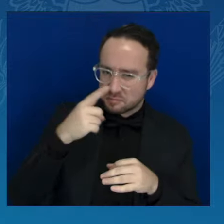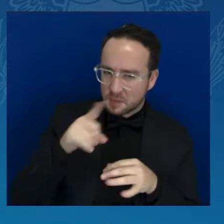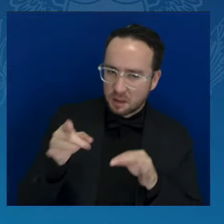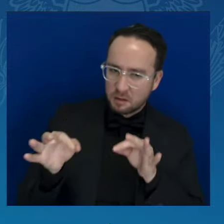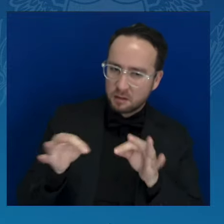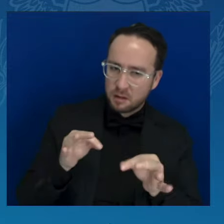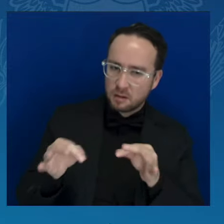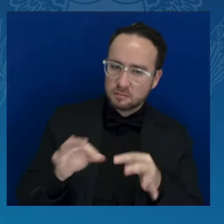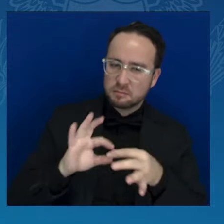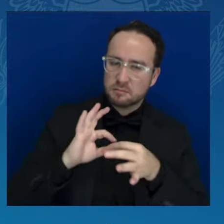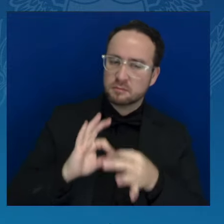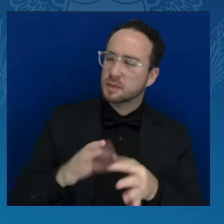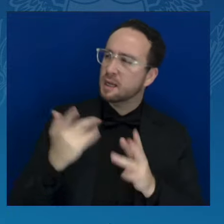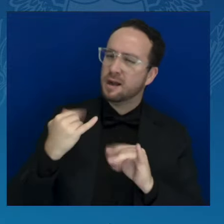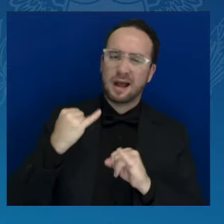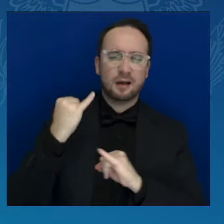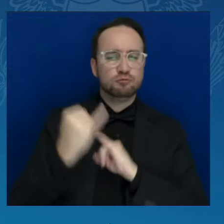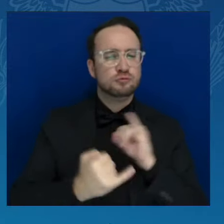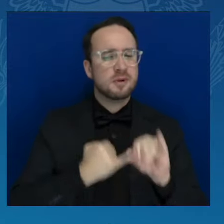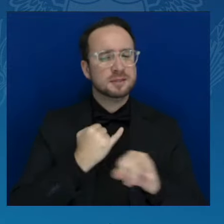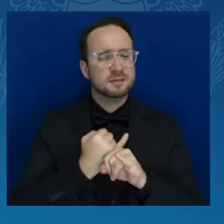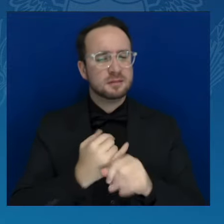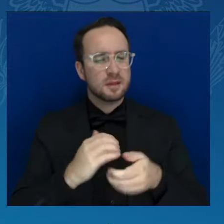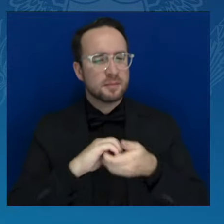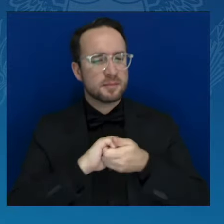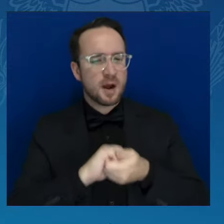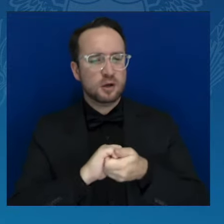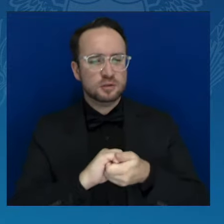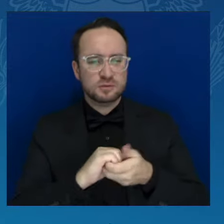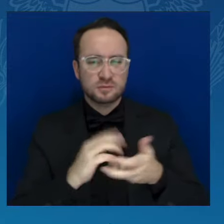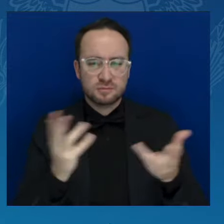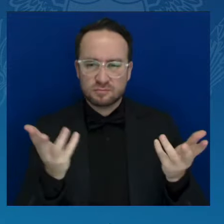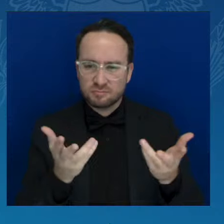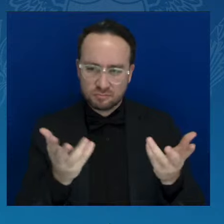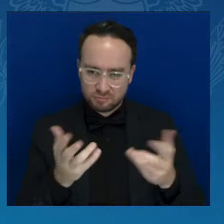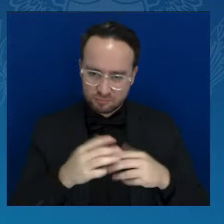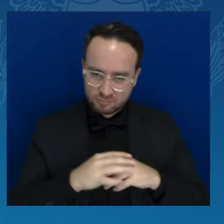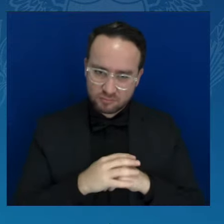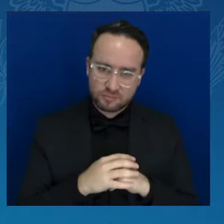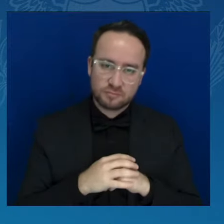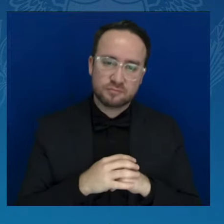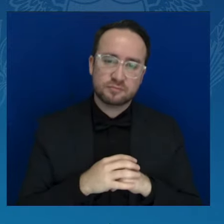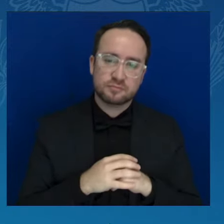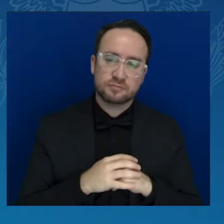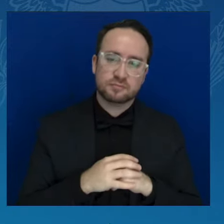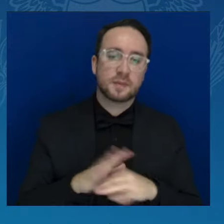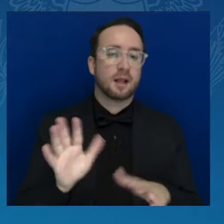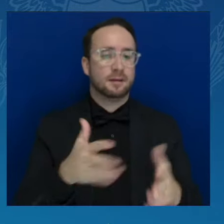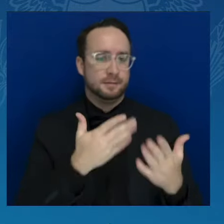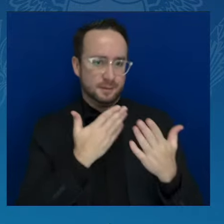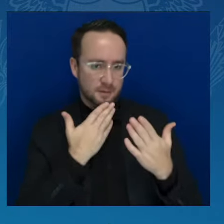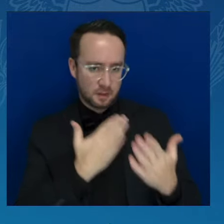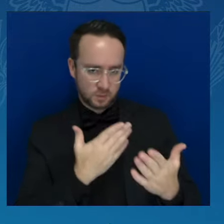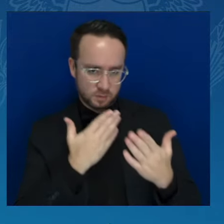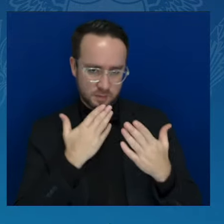And building on both the Vice President and Secretary Blinken. And to your question, we see national security,